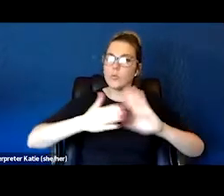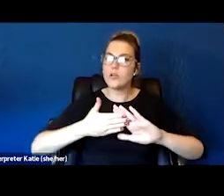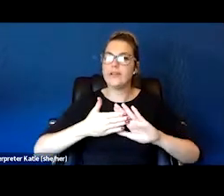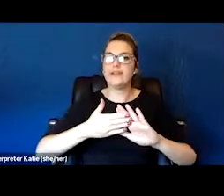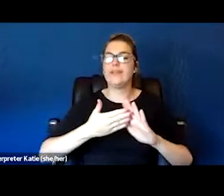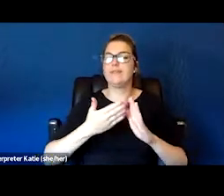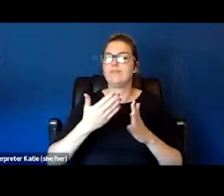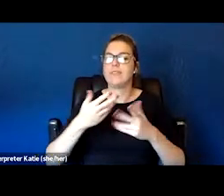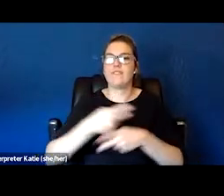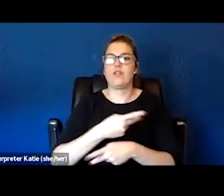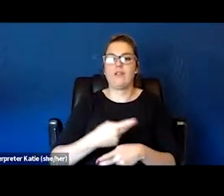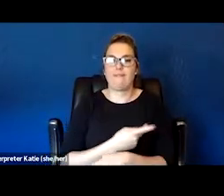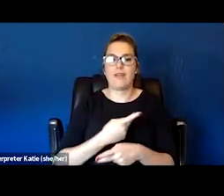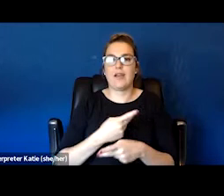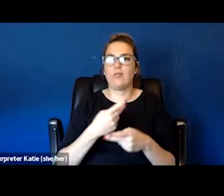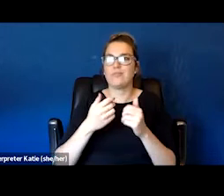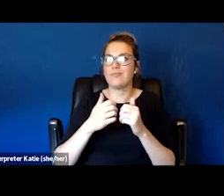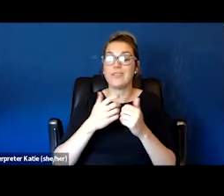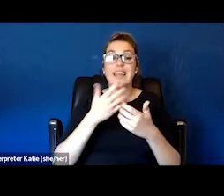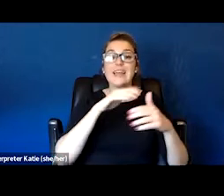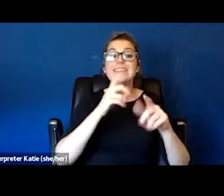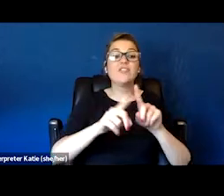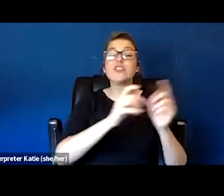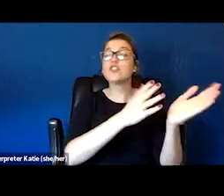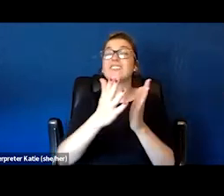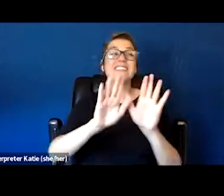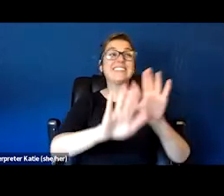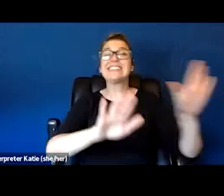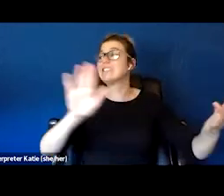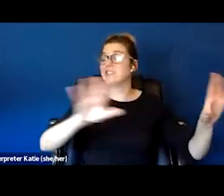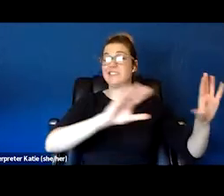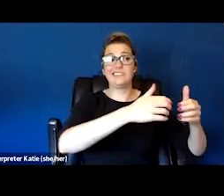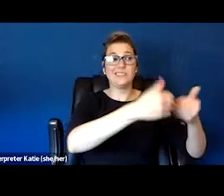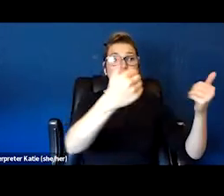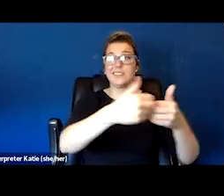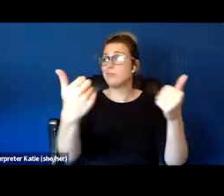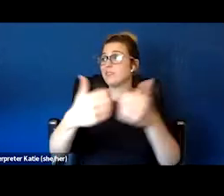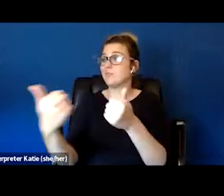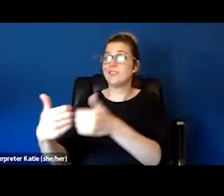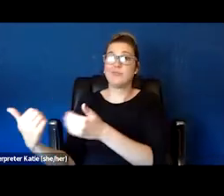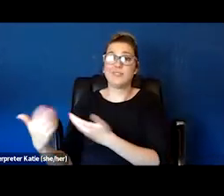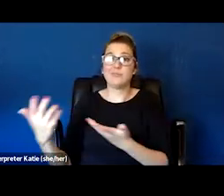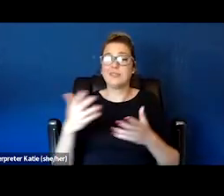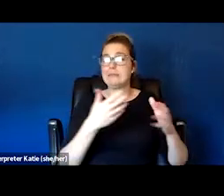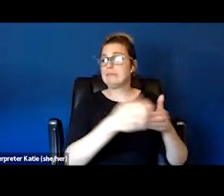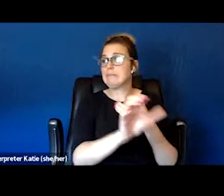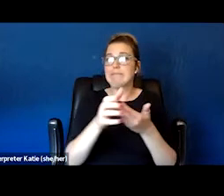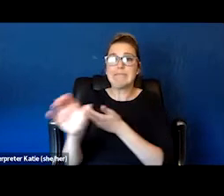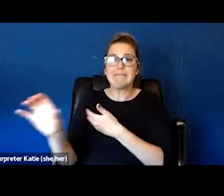to really streamline the access to all the different services. You know, Alicia mentioned there are lots of different kinds of assistance and services, lots of different agencies,